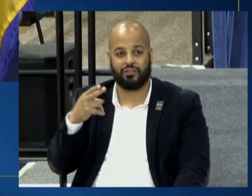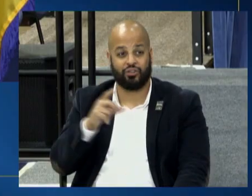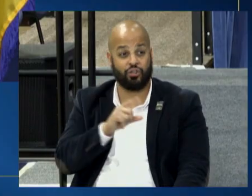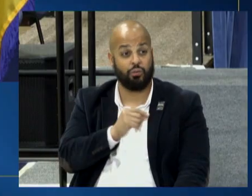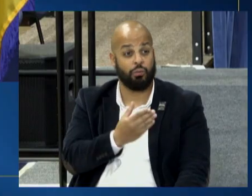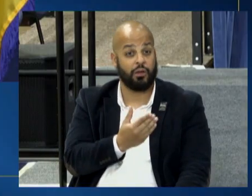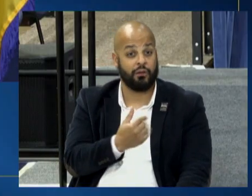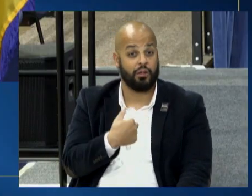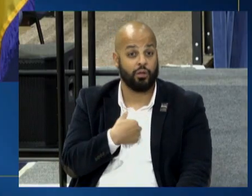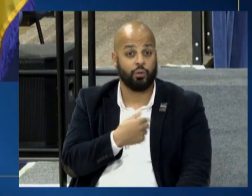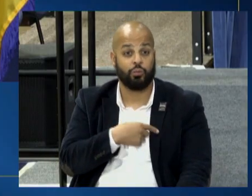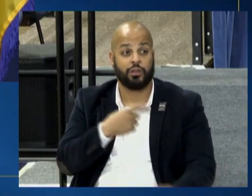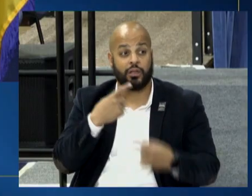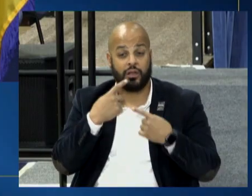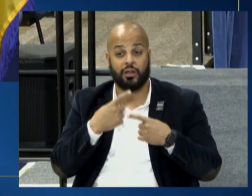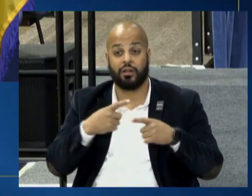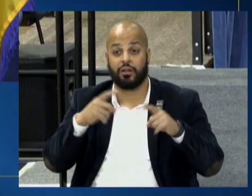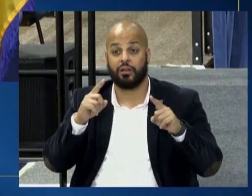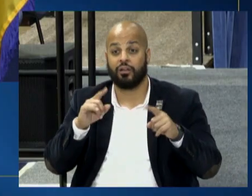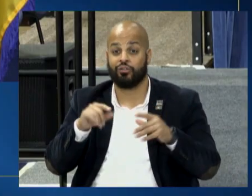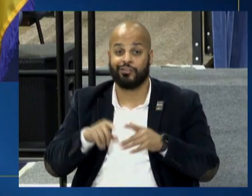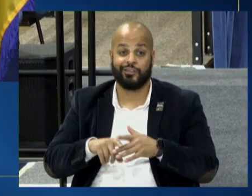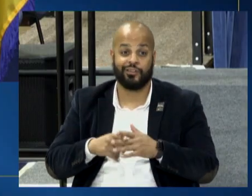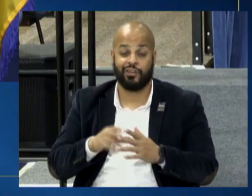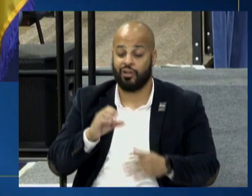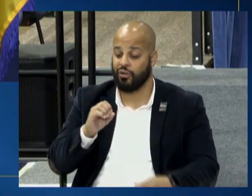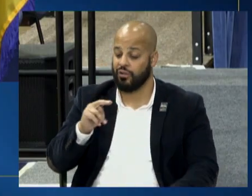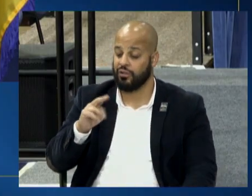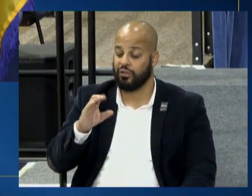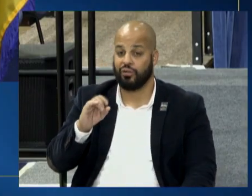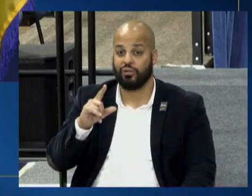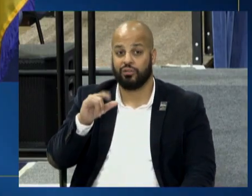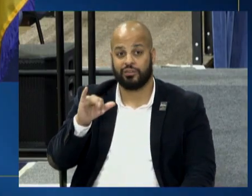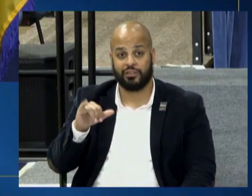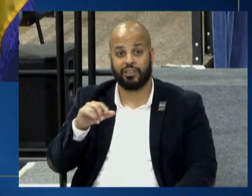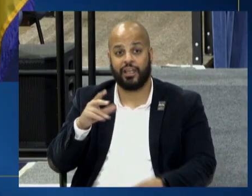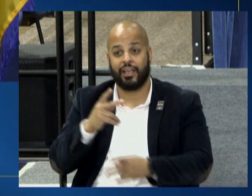we announced the upcoming launch of the Oncology Care Model, our first cancer-focused model,